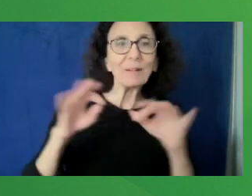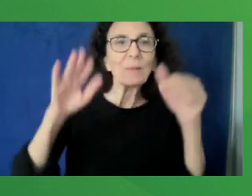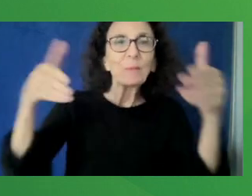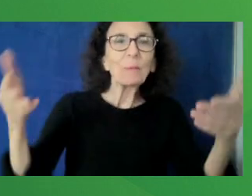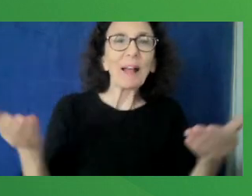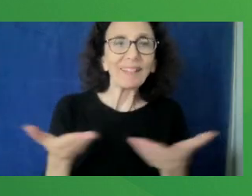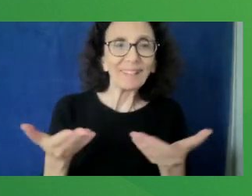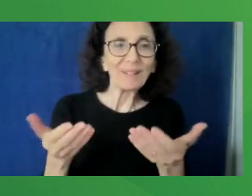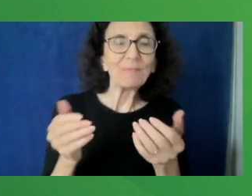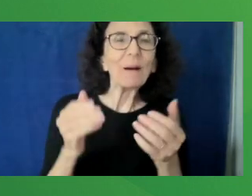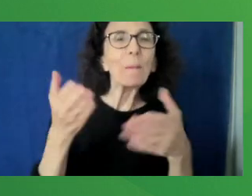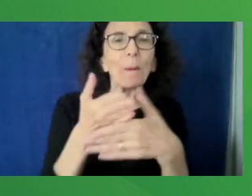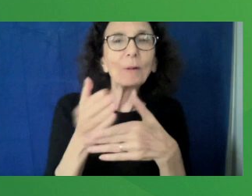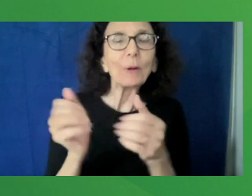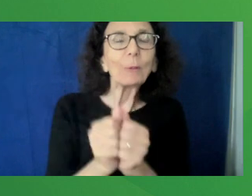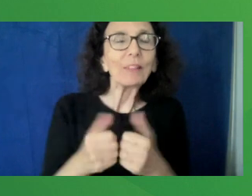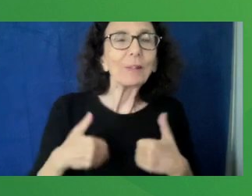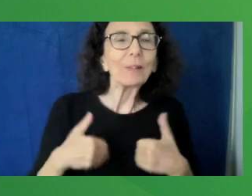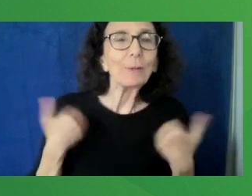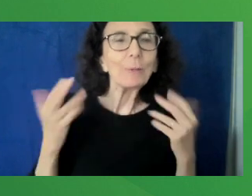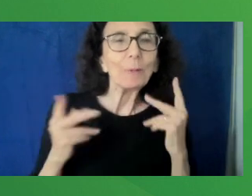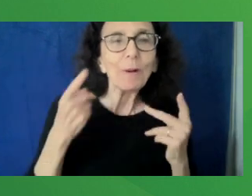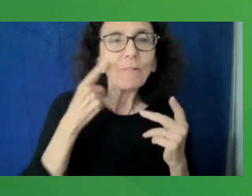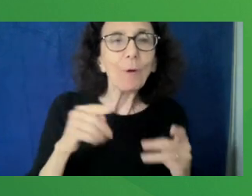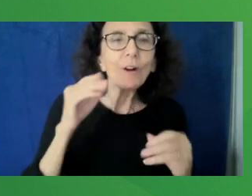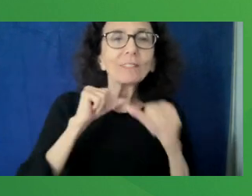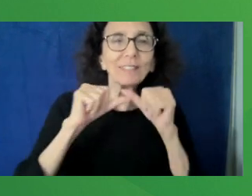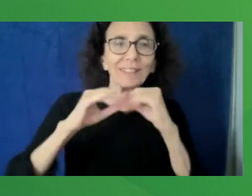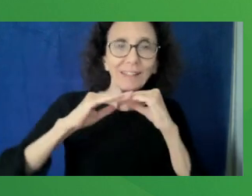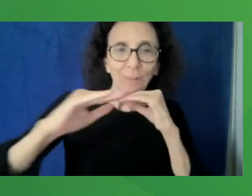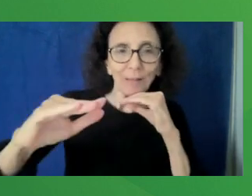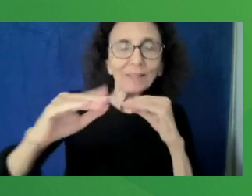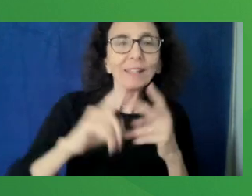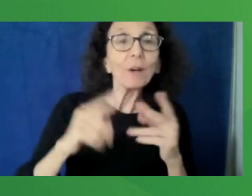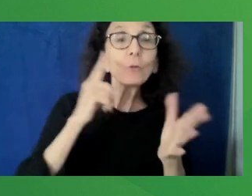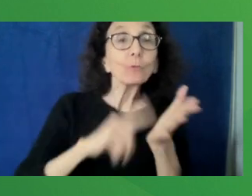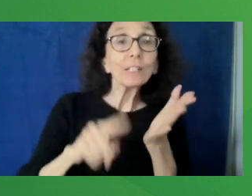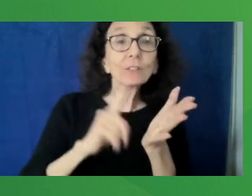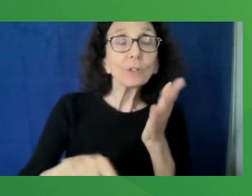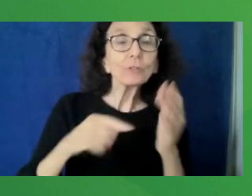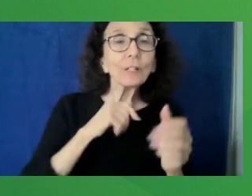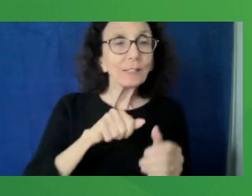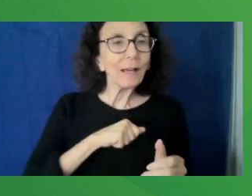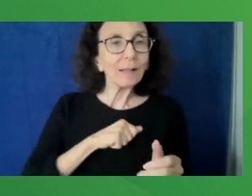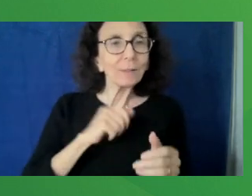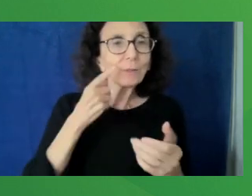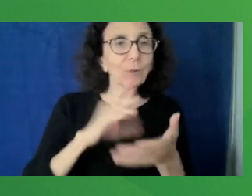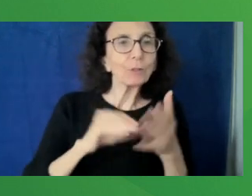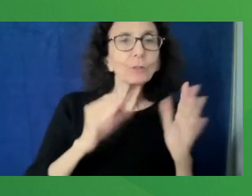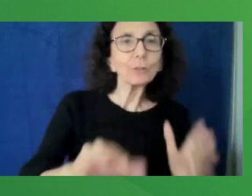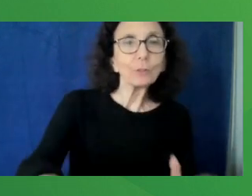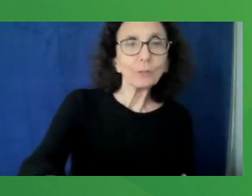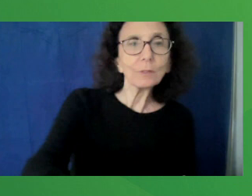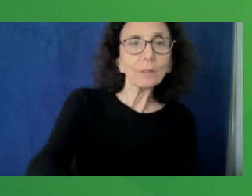Youth for Sustainability Researching the Shift in Students Attitudes. My name is Heidi Gibson. I am